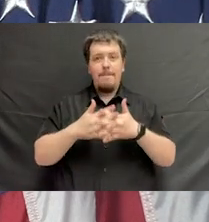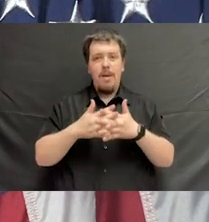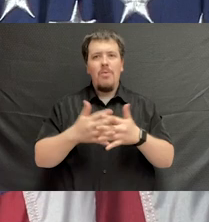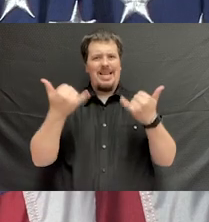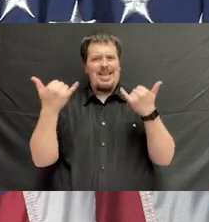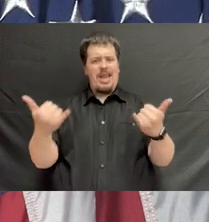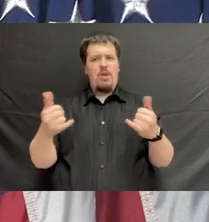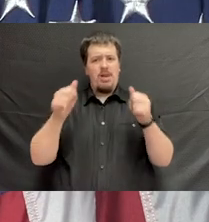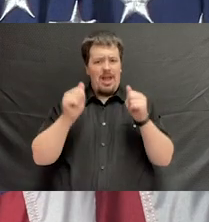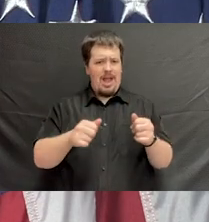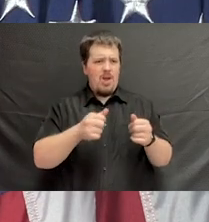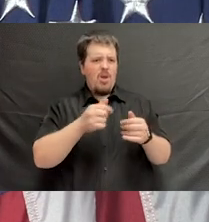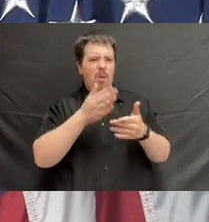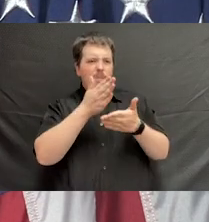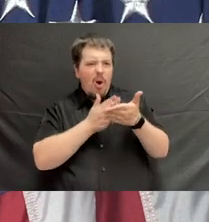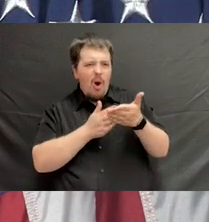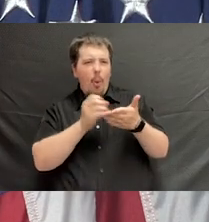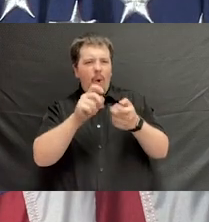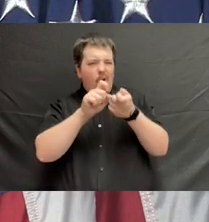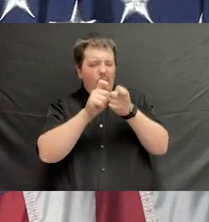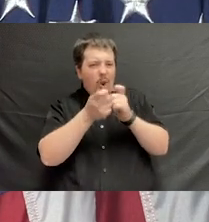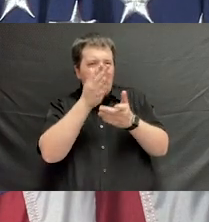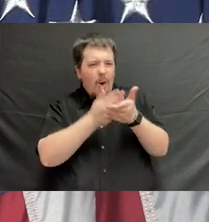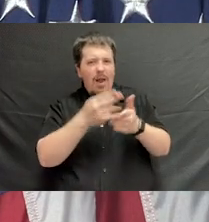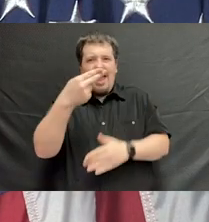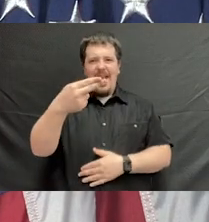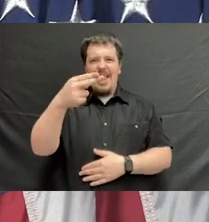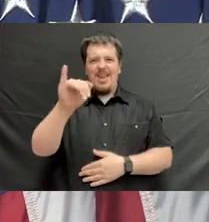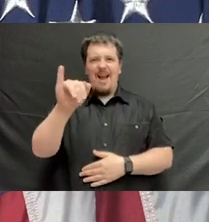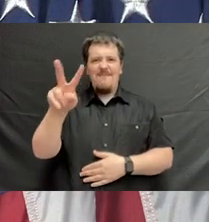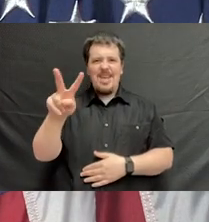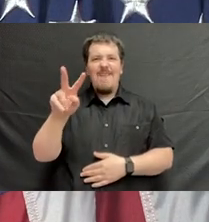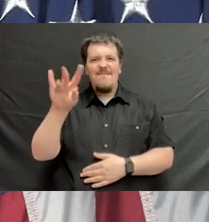we now can take a fragmented or an altered piece of HIV virus,